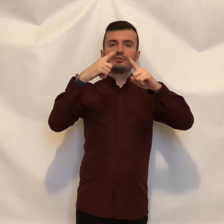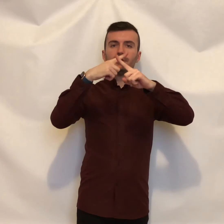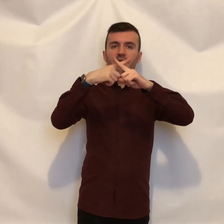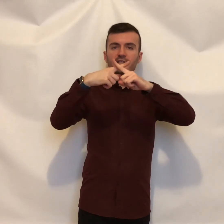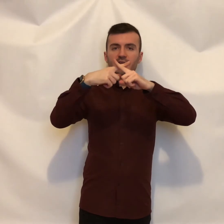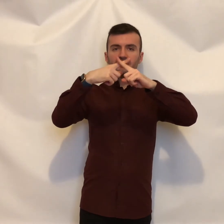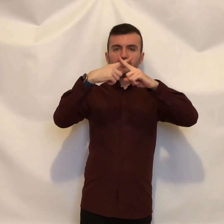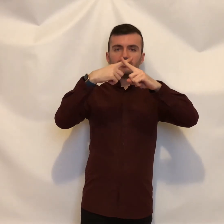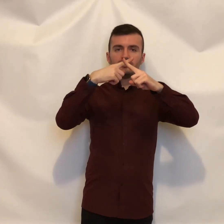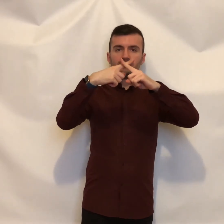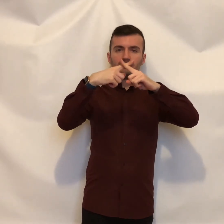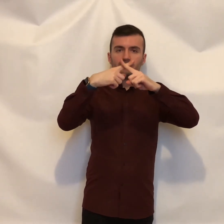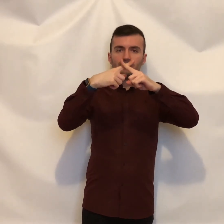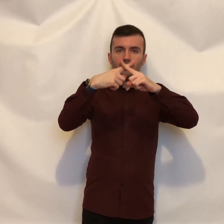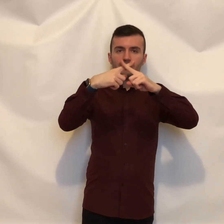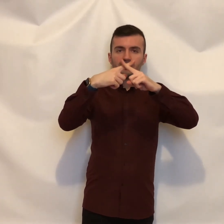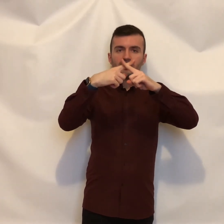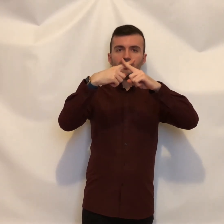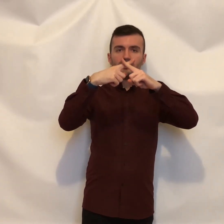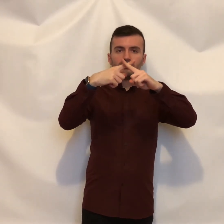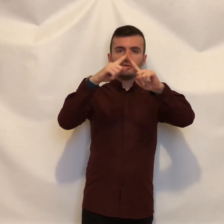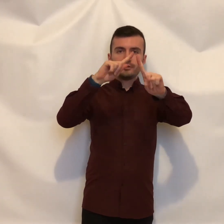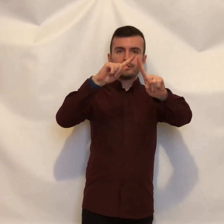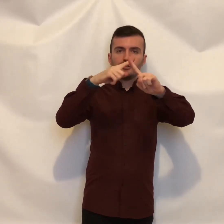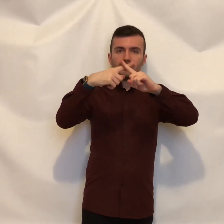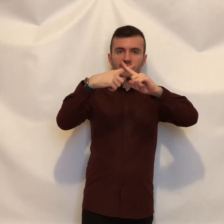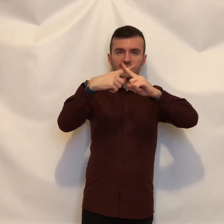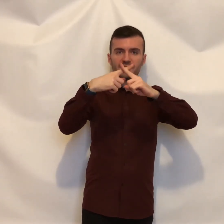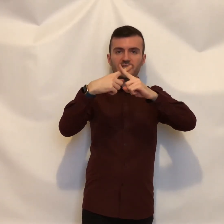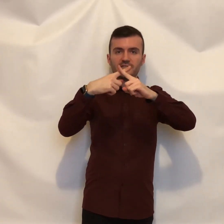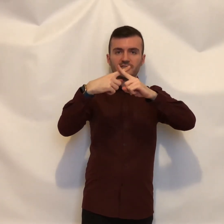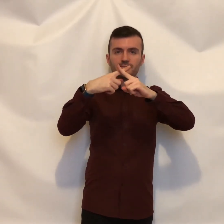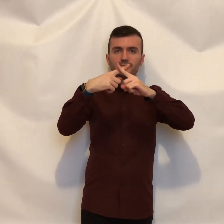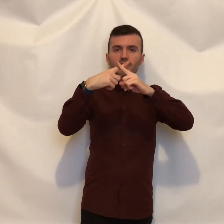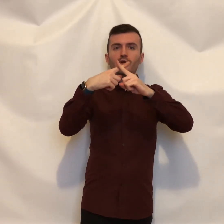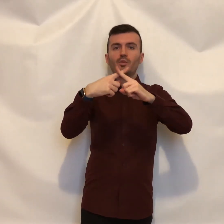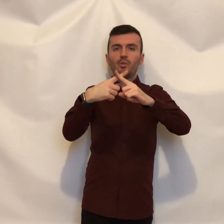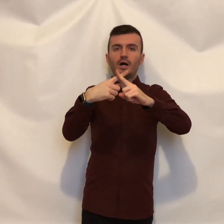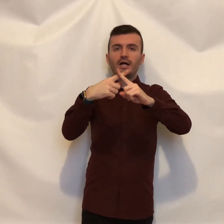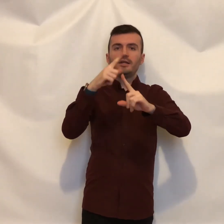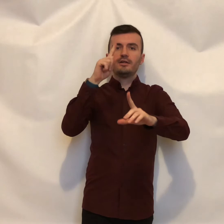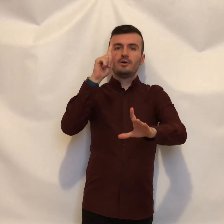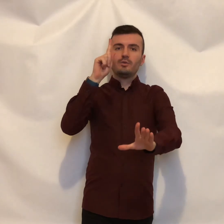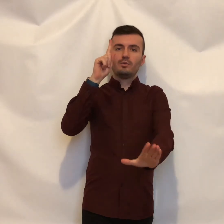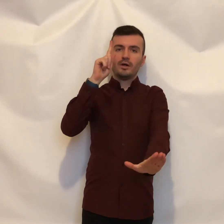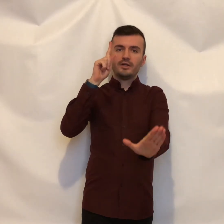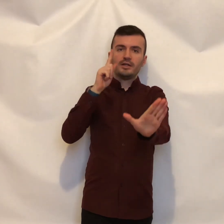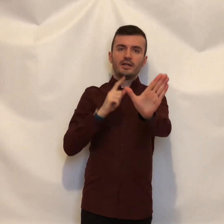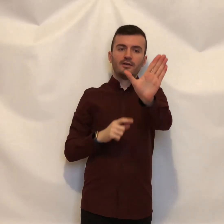'x', create that cross with your two index fingers 'y', one